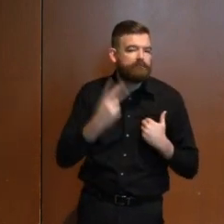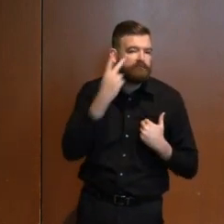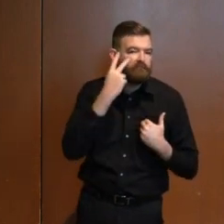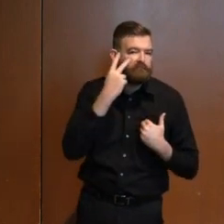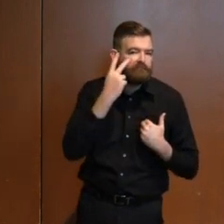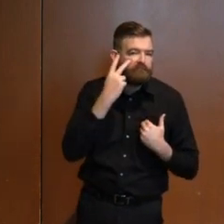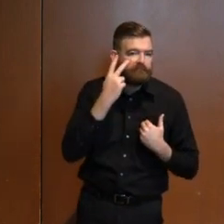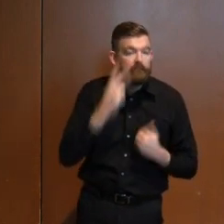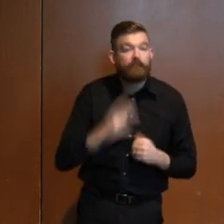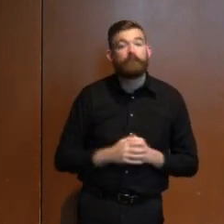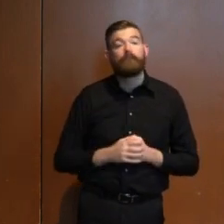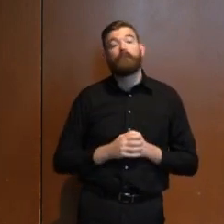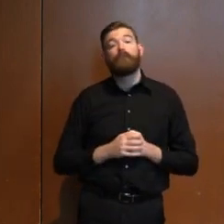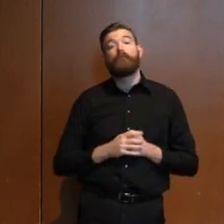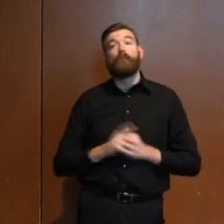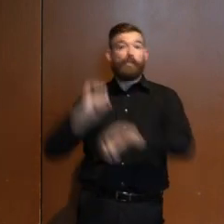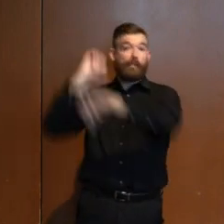THERE WILL BE SOME THINGS